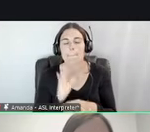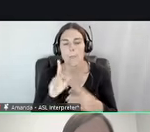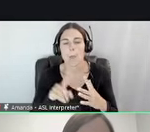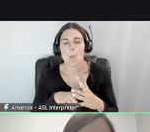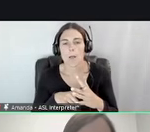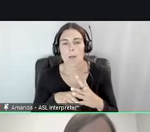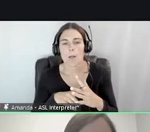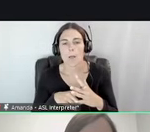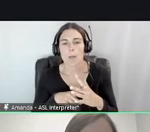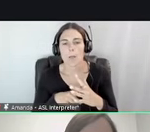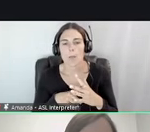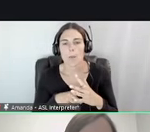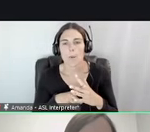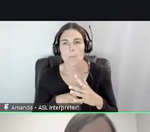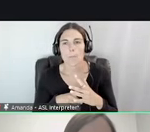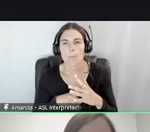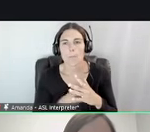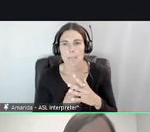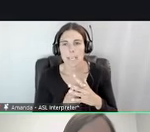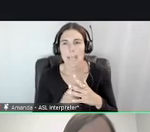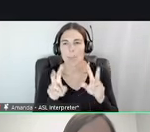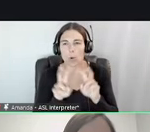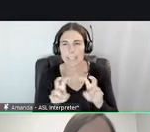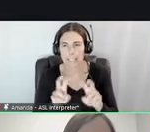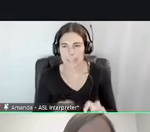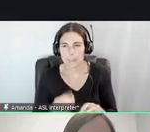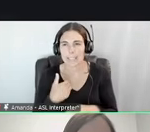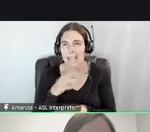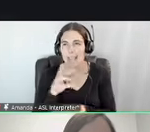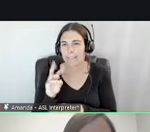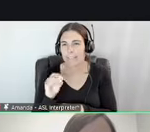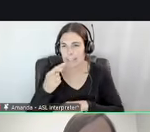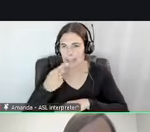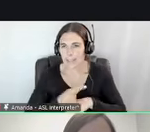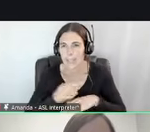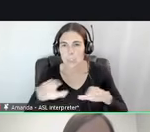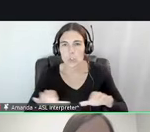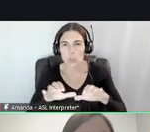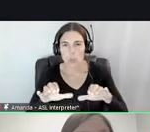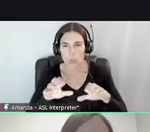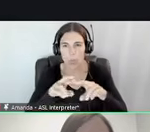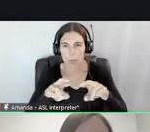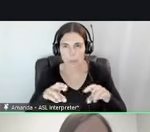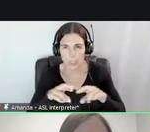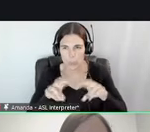their regional needs assessments. they have 60 days uh to do that. Uh we'll also be launching